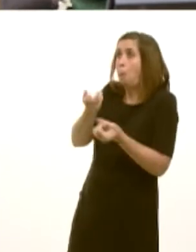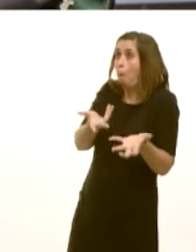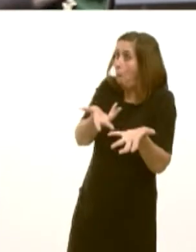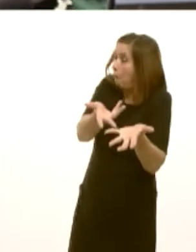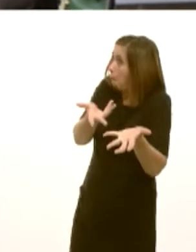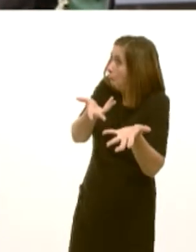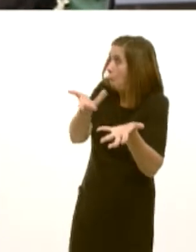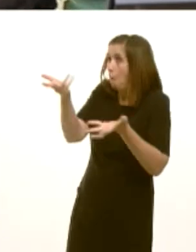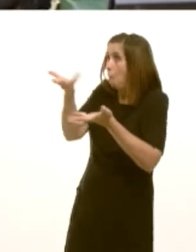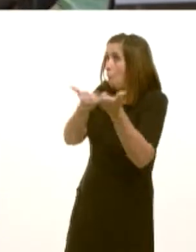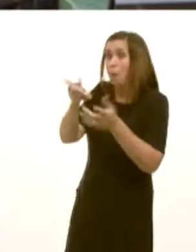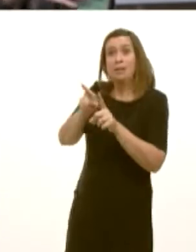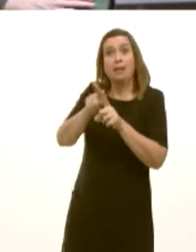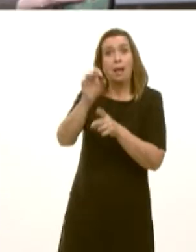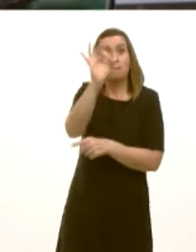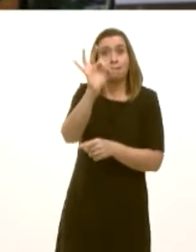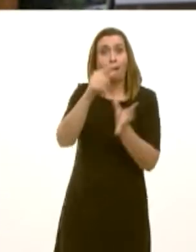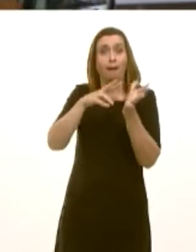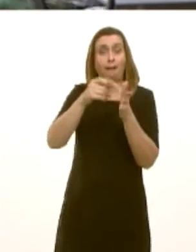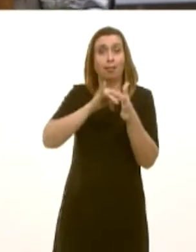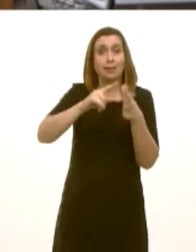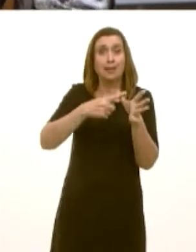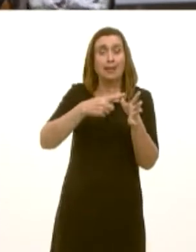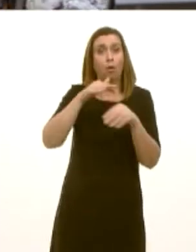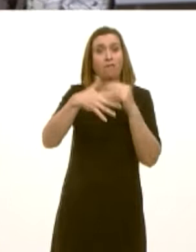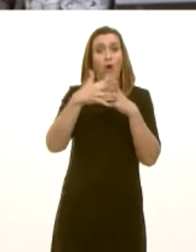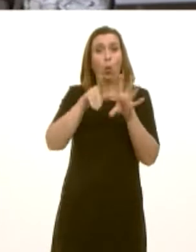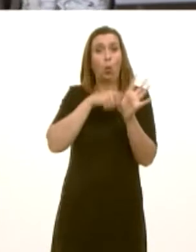Thatís happened on Anglesey, for example, as regards the new Wylfa, as regards whatís